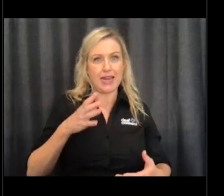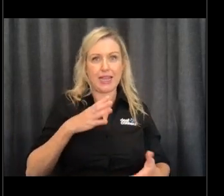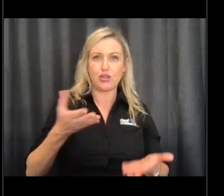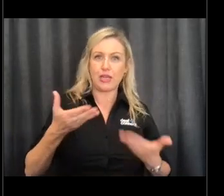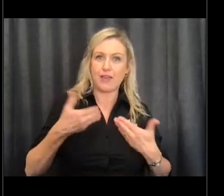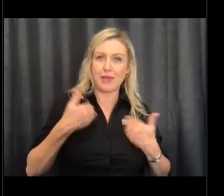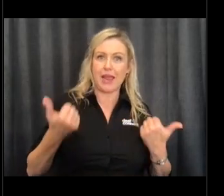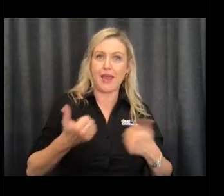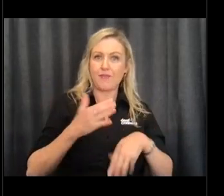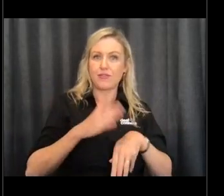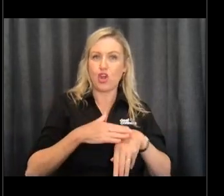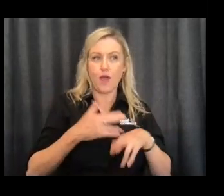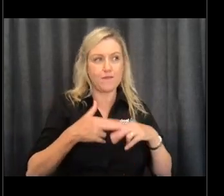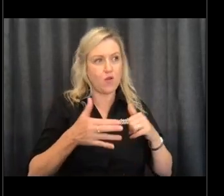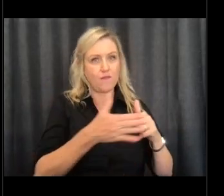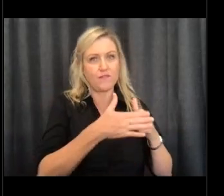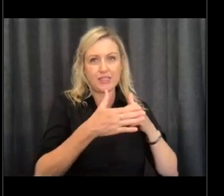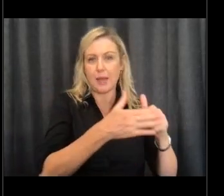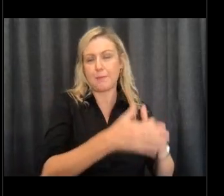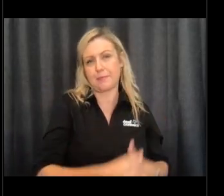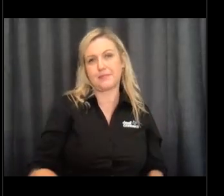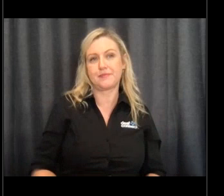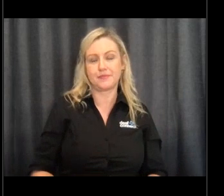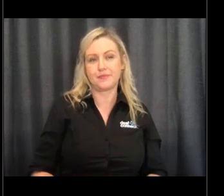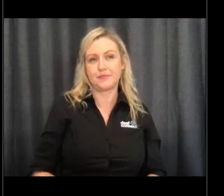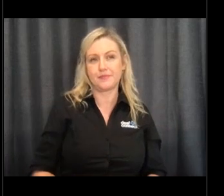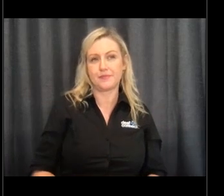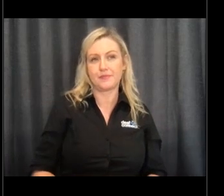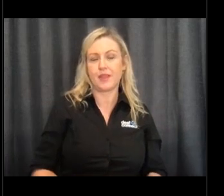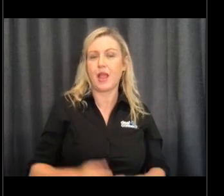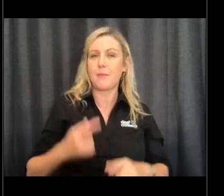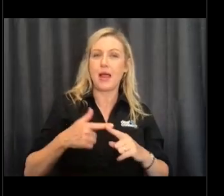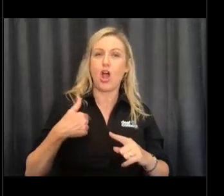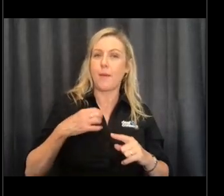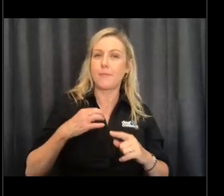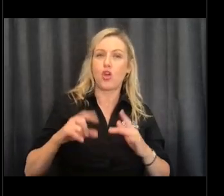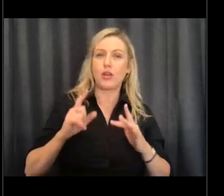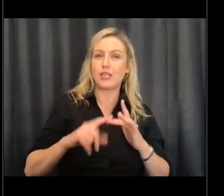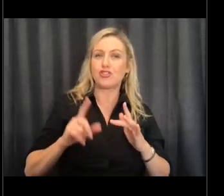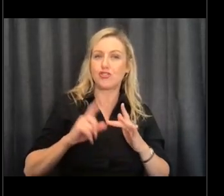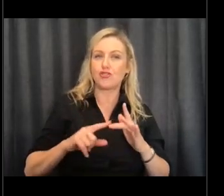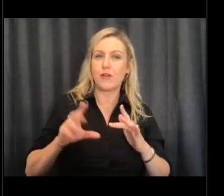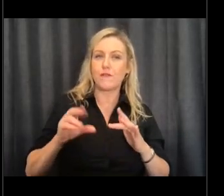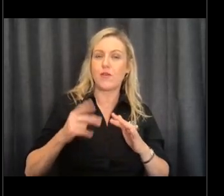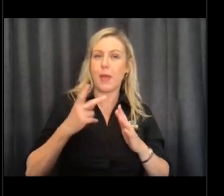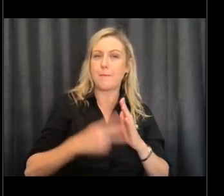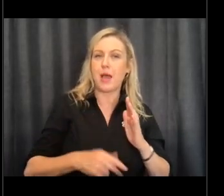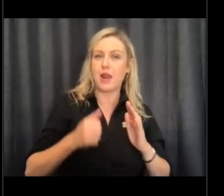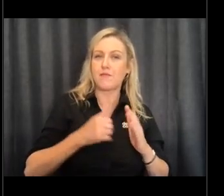And you're not insured on that portion of your property, are you, until you've